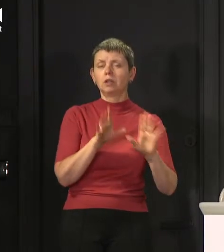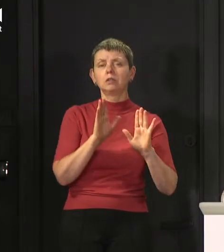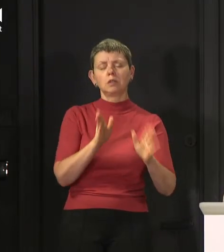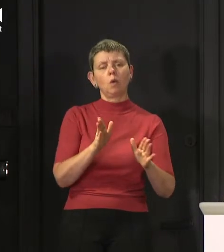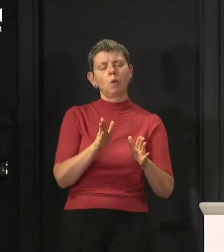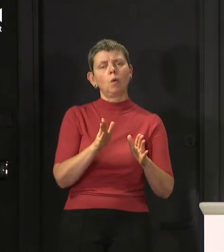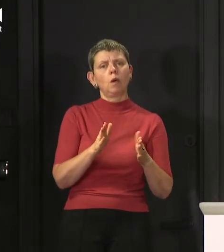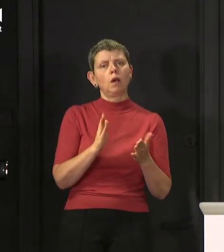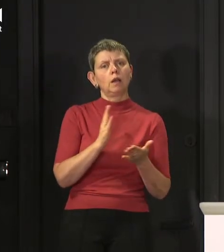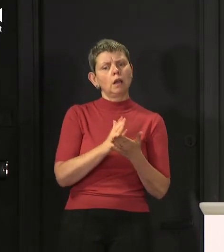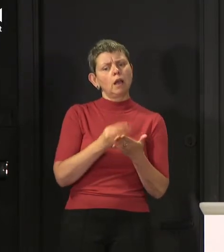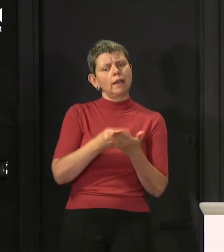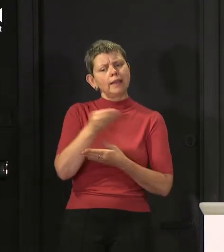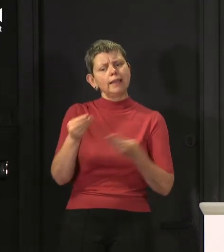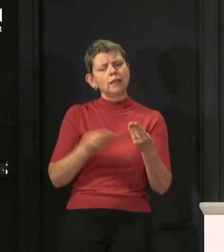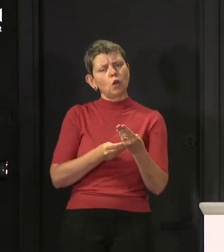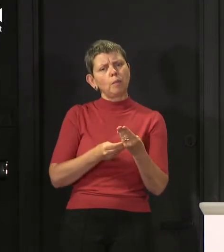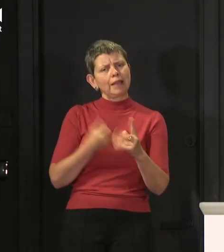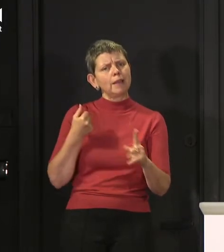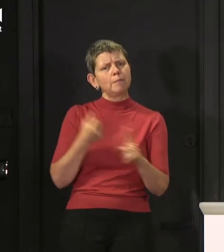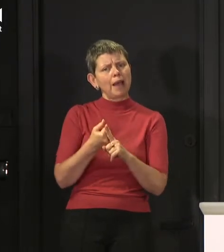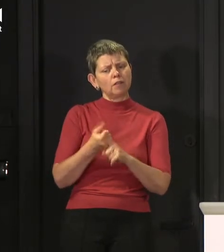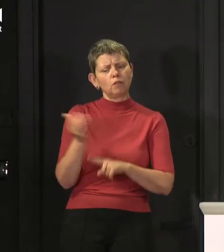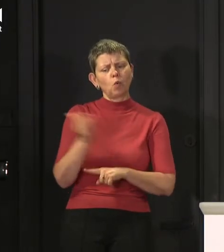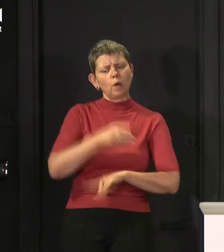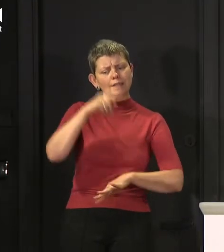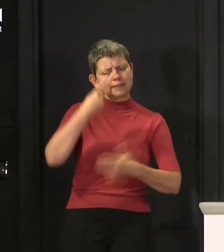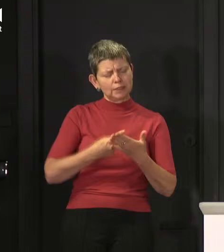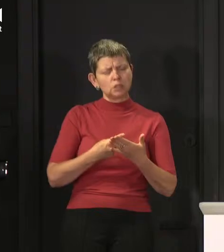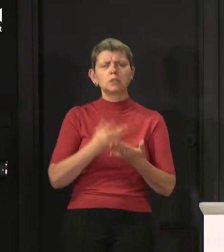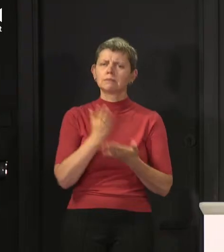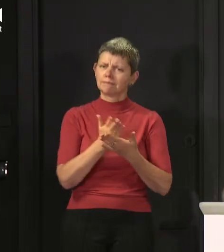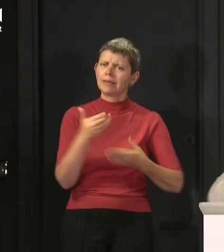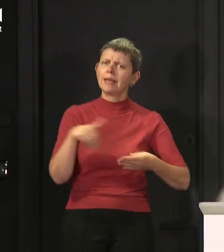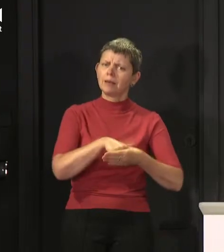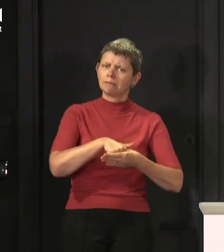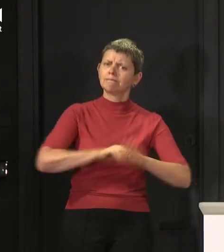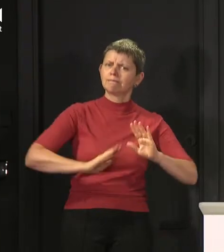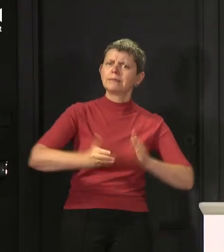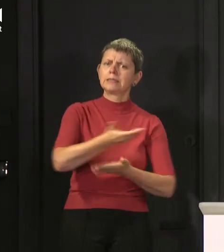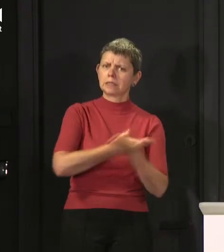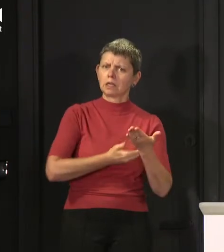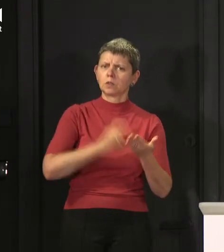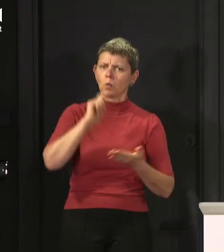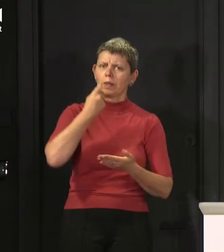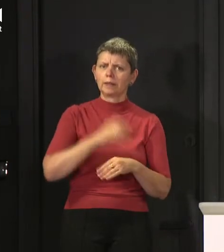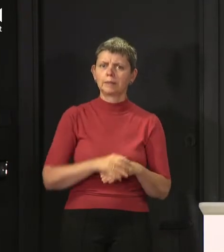but the economic impact of all of these decisions is in there as well as part of the consideration.